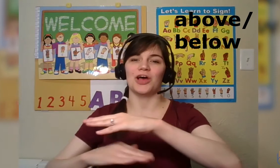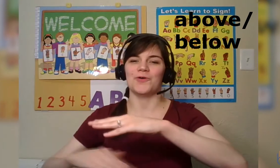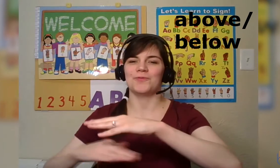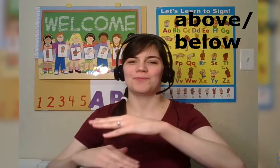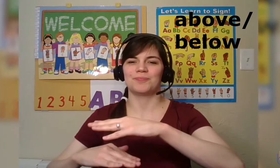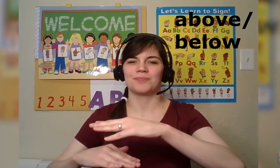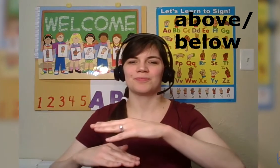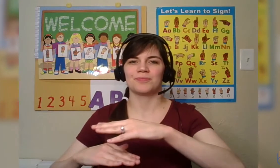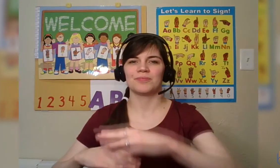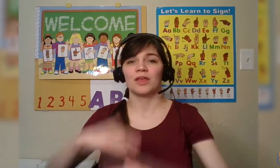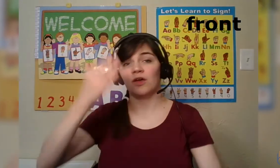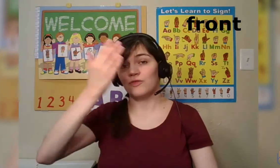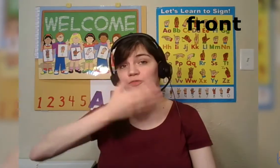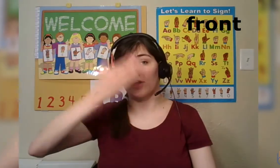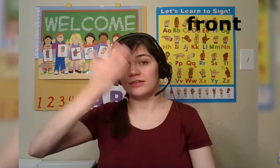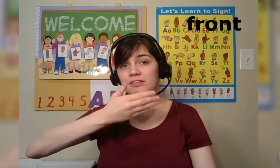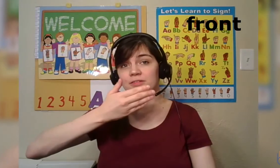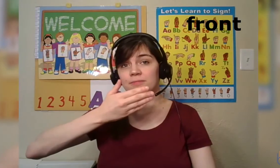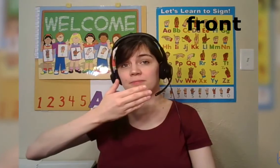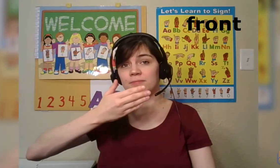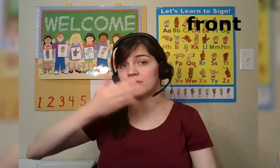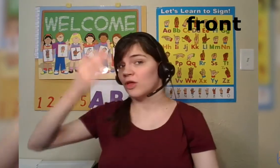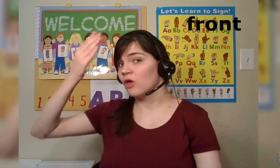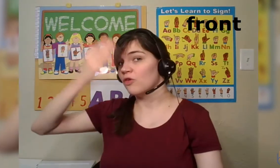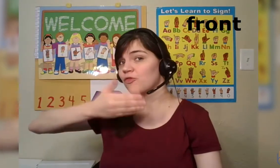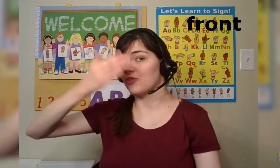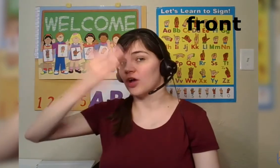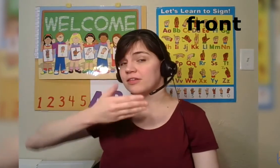Front. Front.